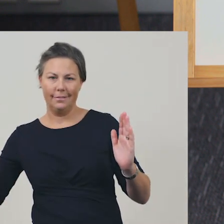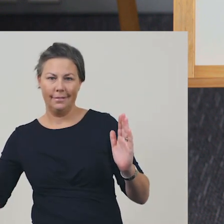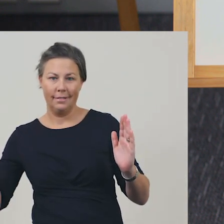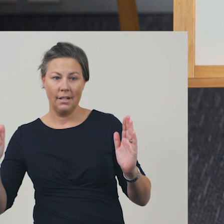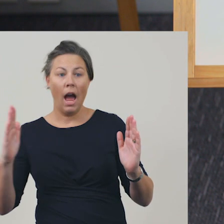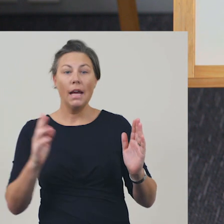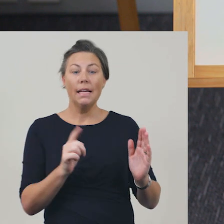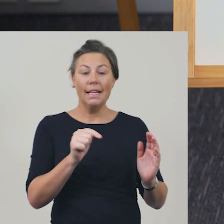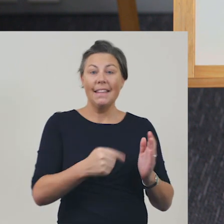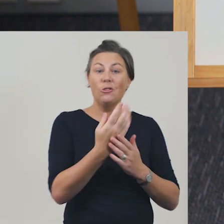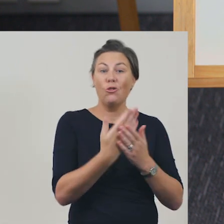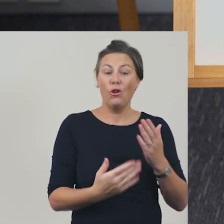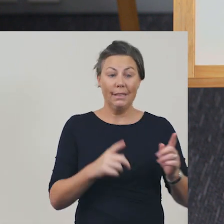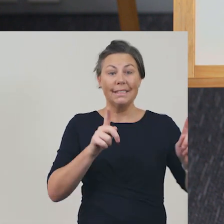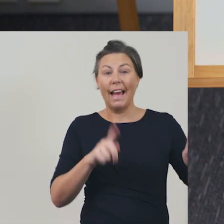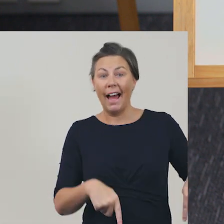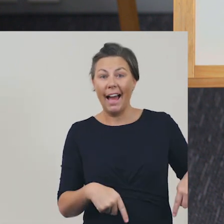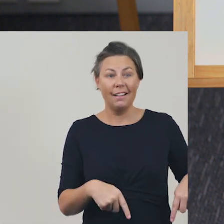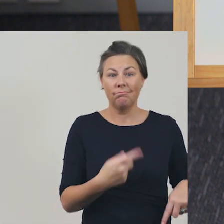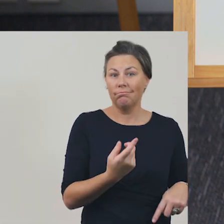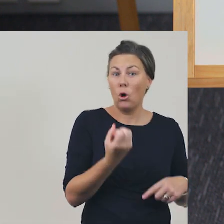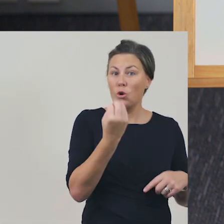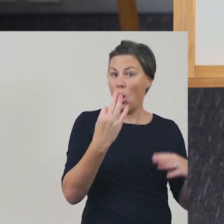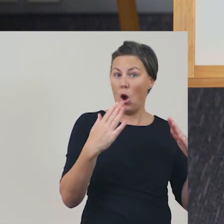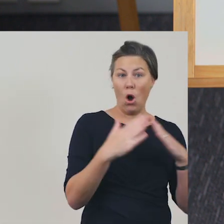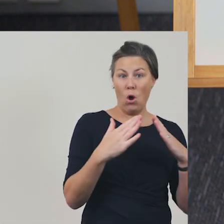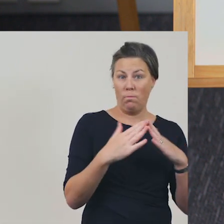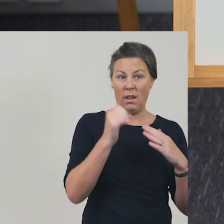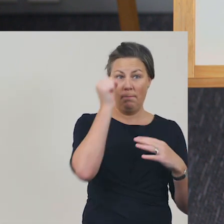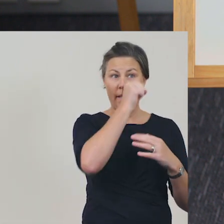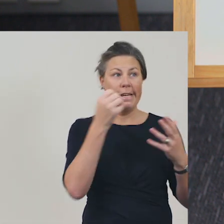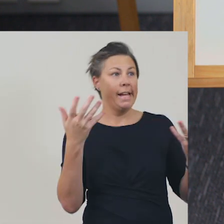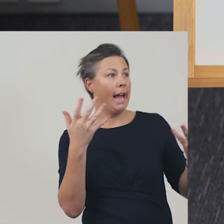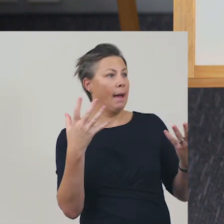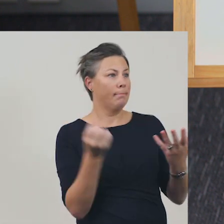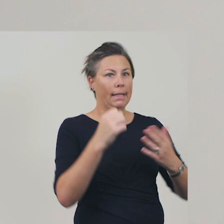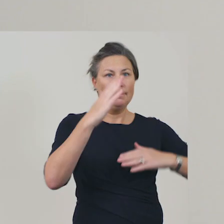so they each decide to head off into the world to build their own homes.